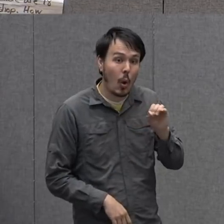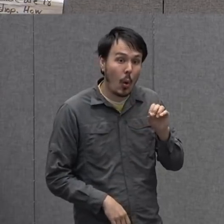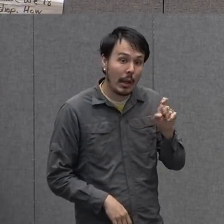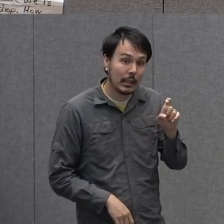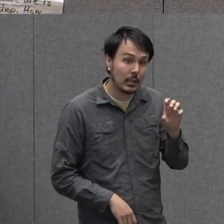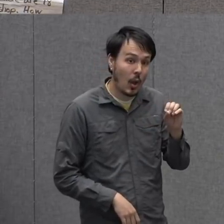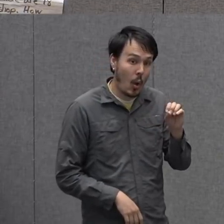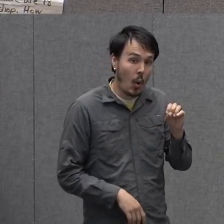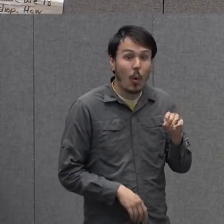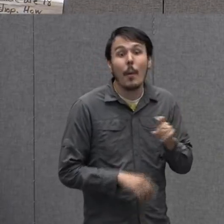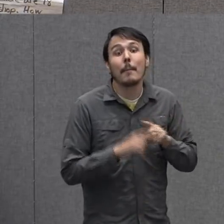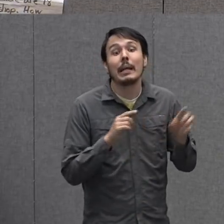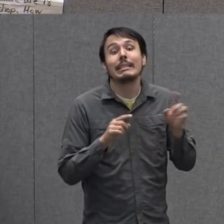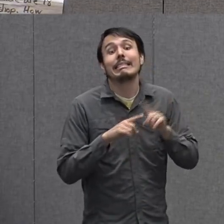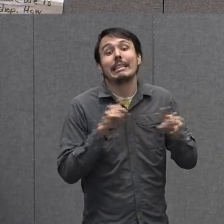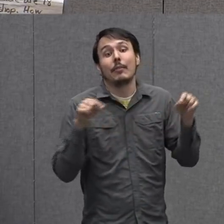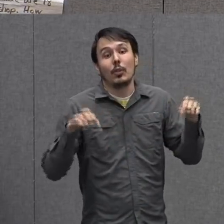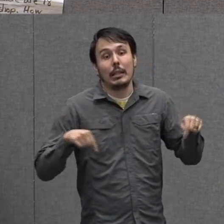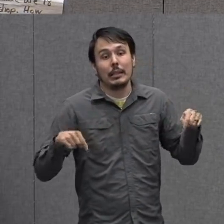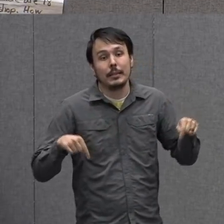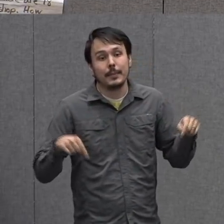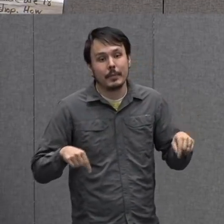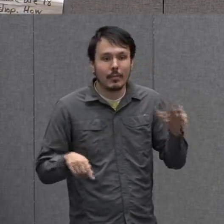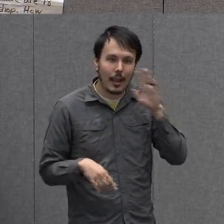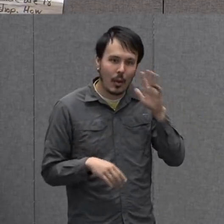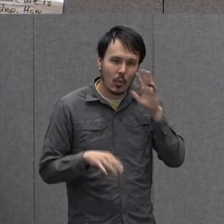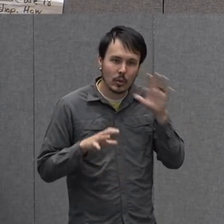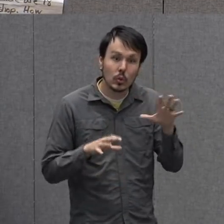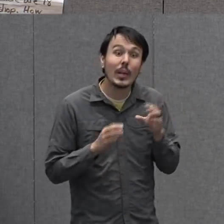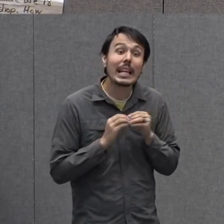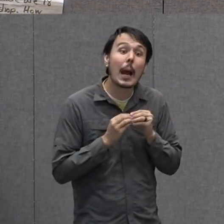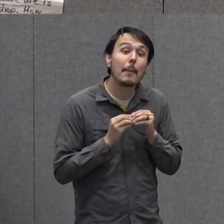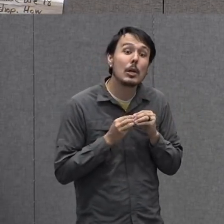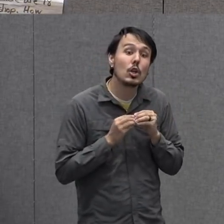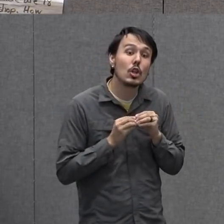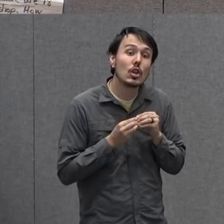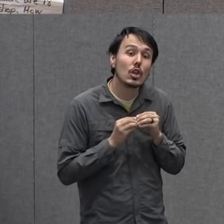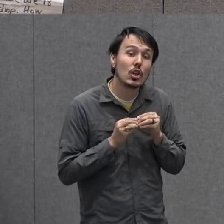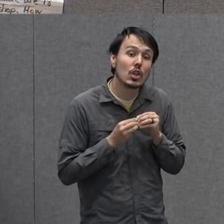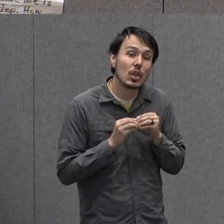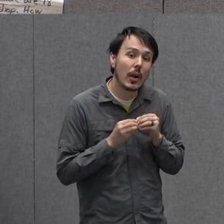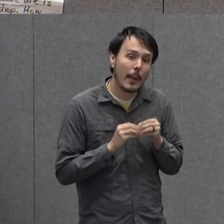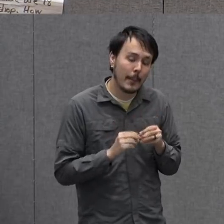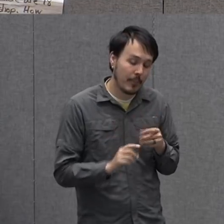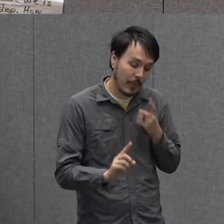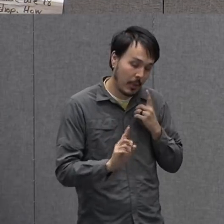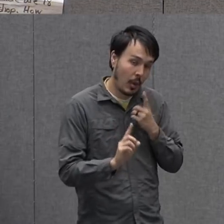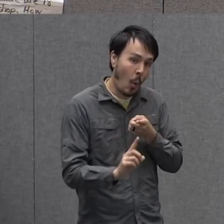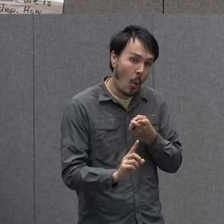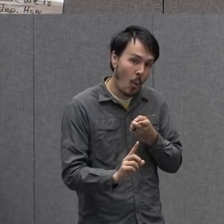This is a little different. We're gonna play number tic-tac-toe, where the object of number tic-tac-toe